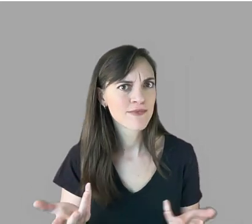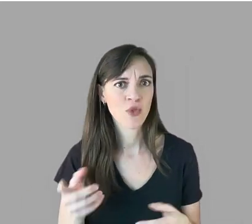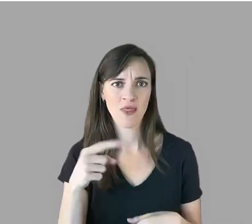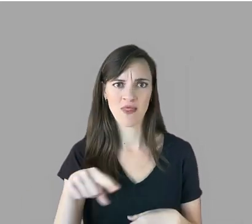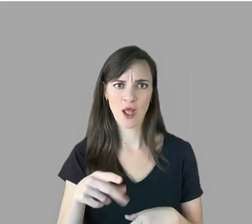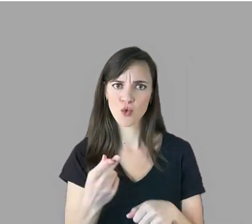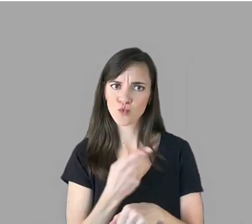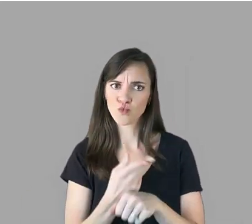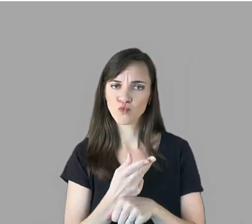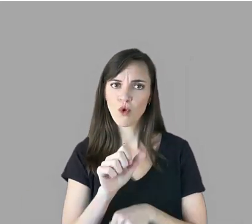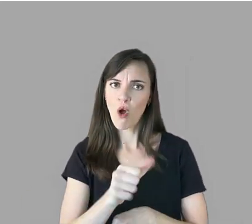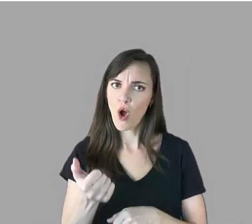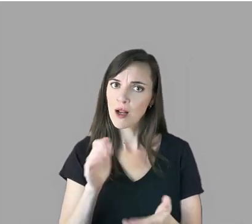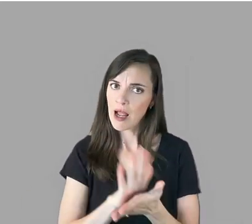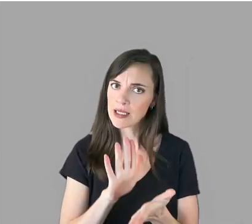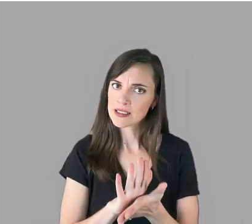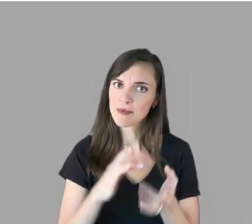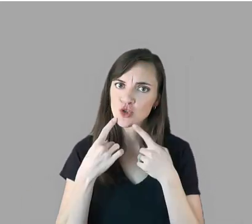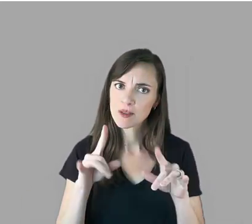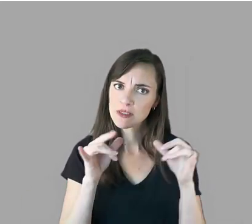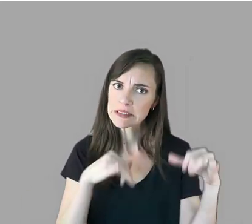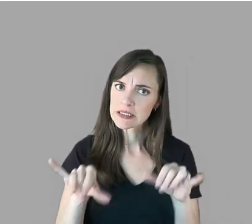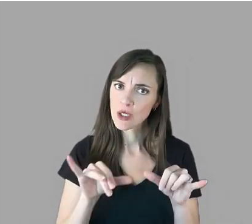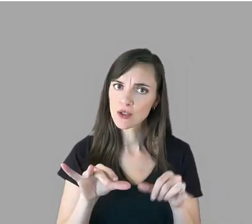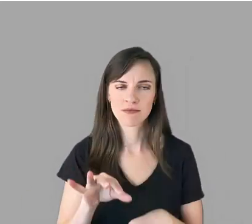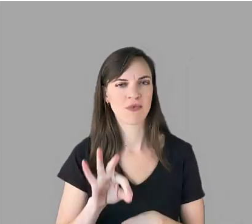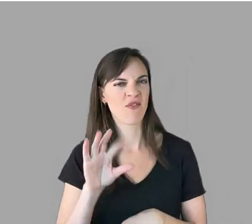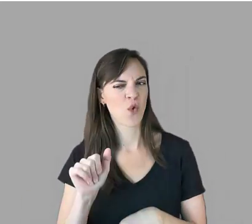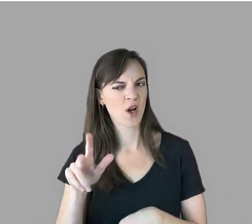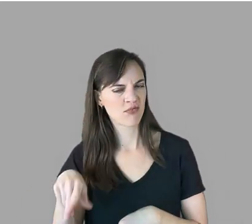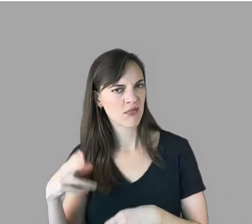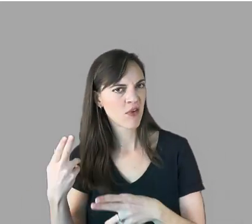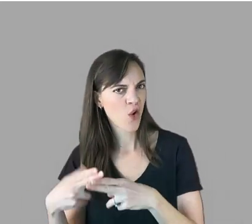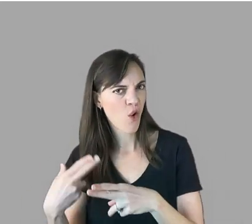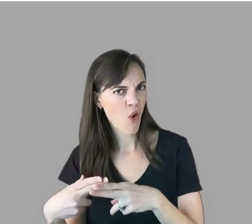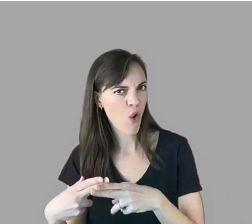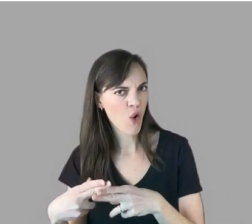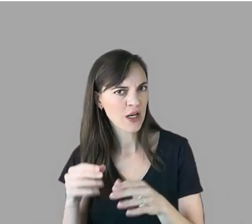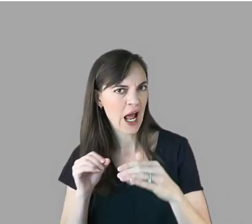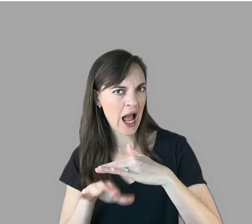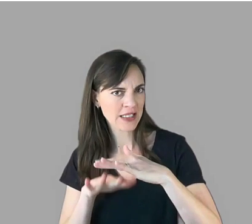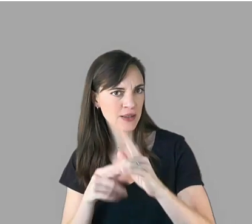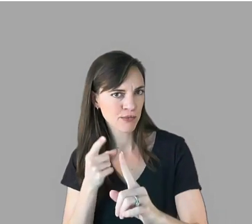be on alternate academic achievement standards, in Florida we know these as Access Points? How do